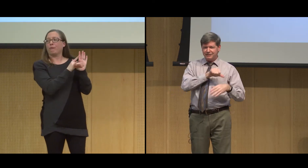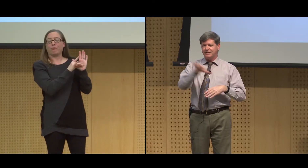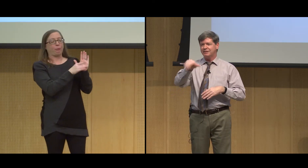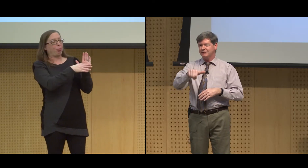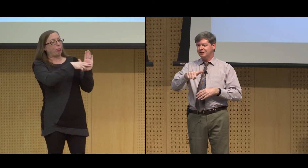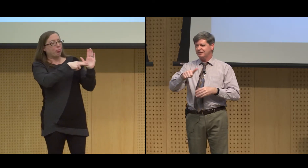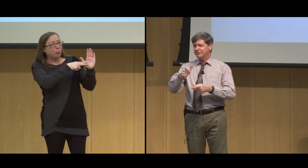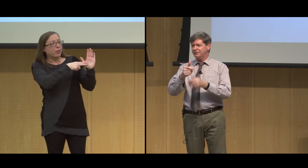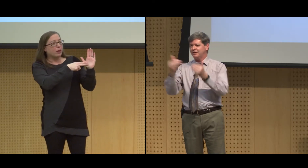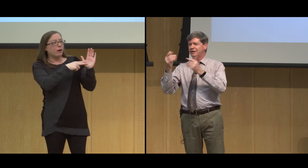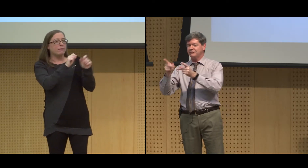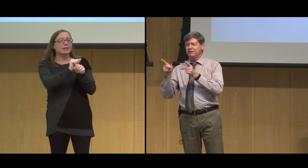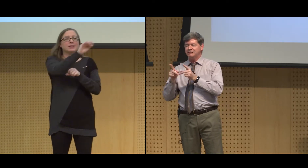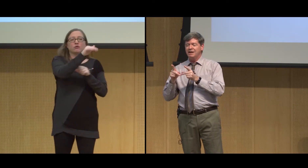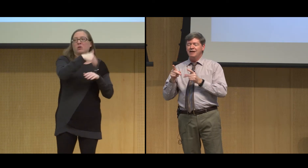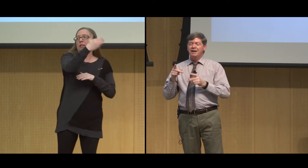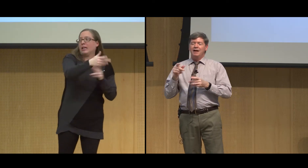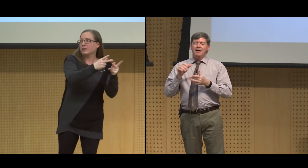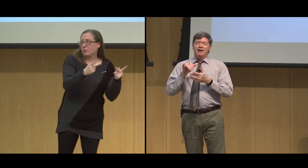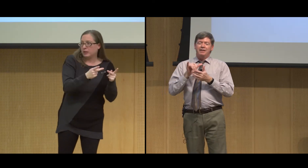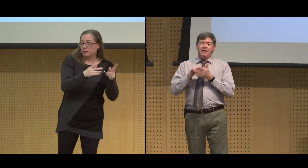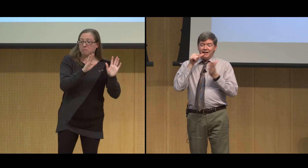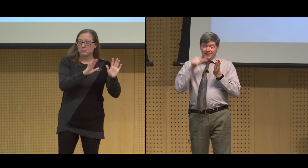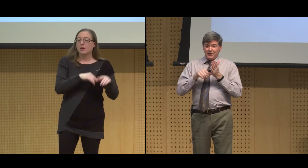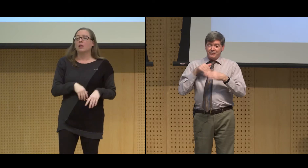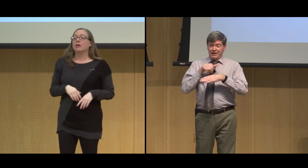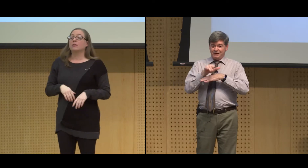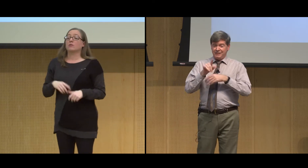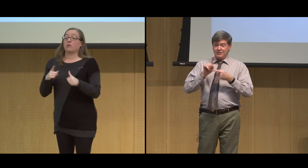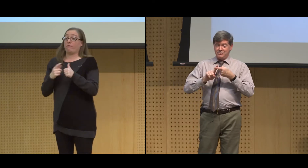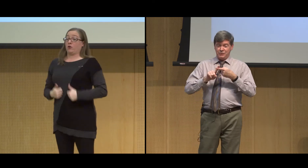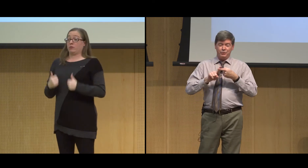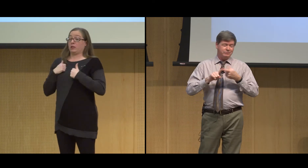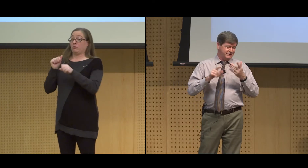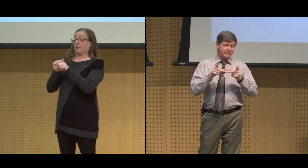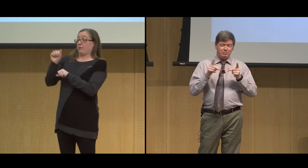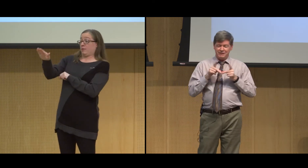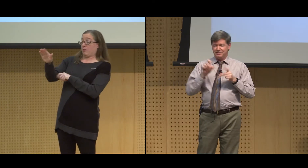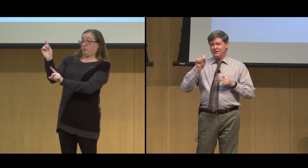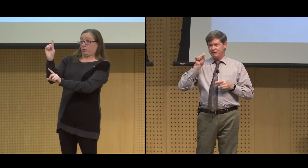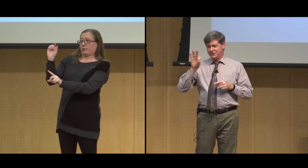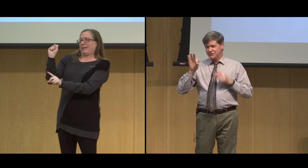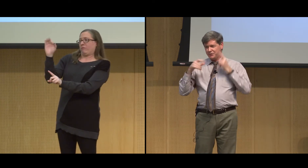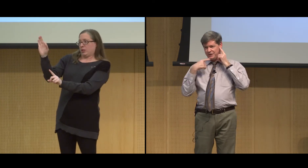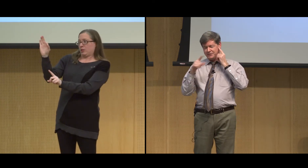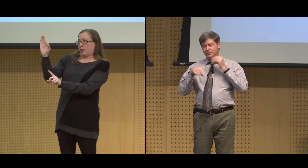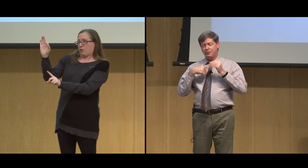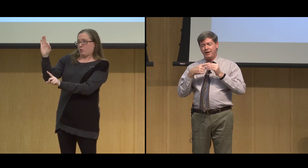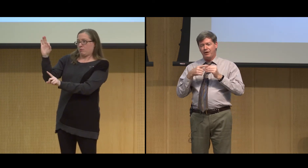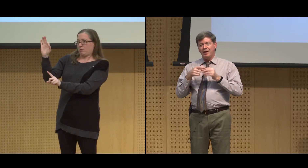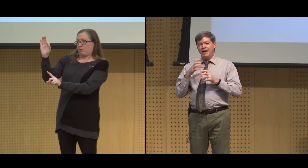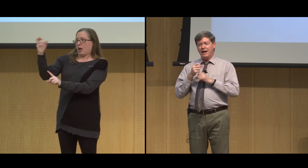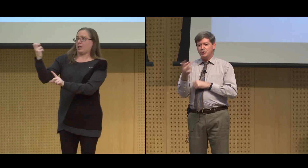and sent it to the, you know, to the next place. That letter that I sent to this place in San Francisco that I'll tell you about